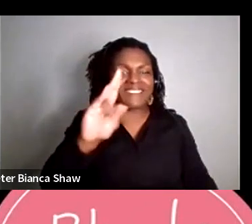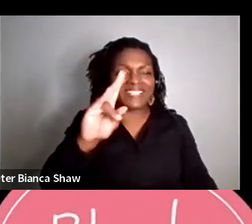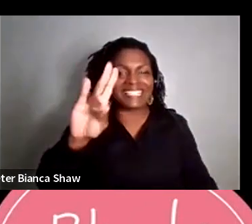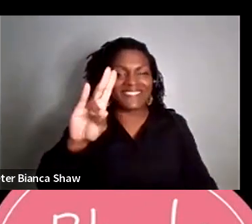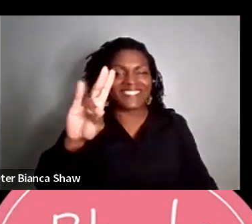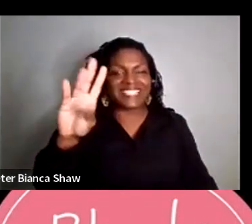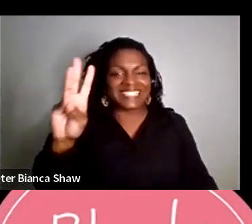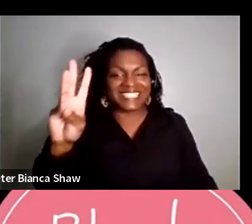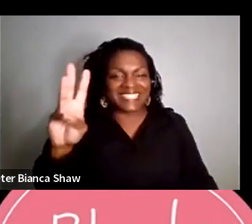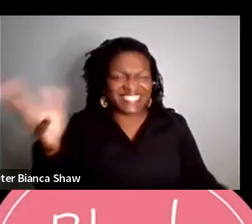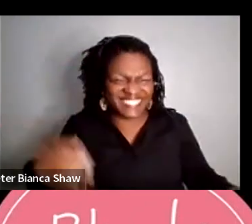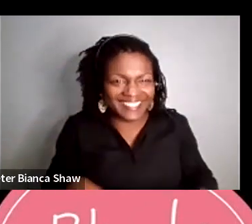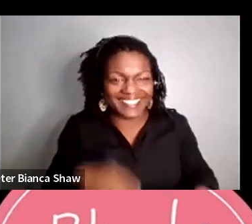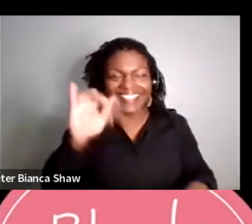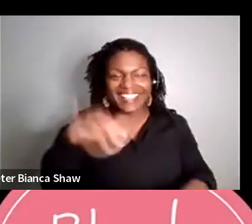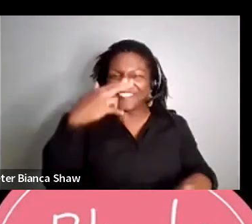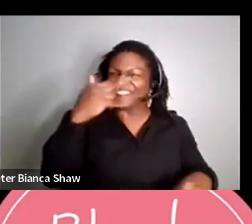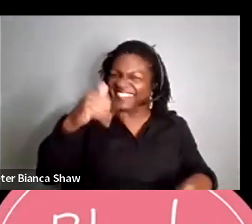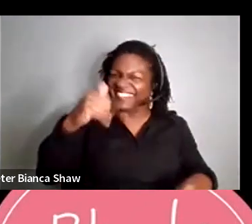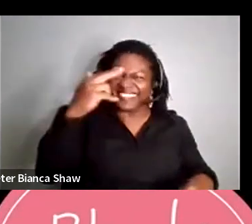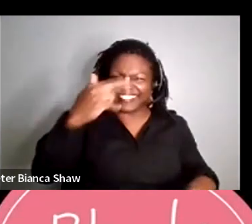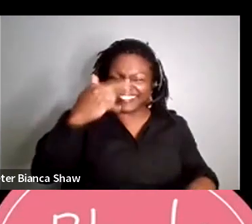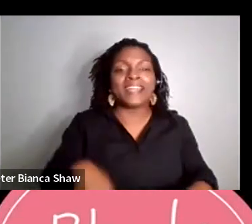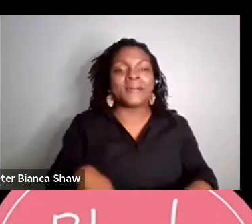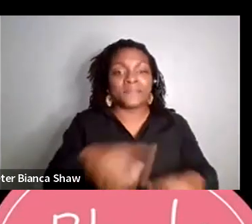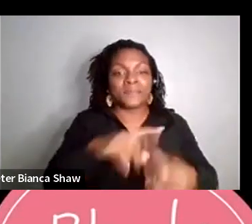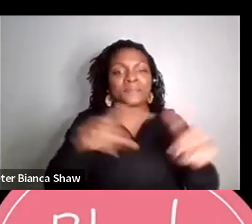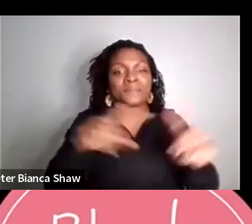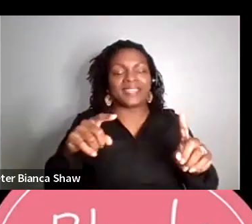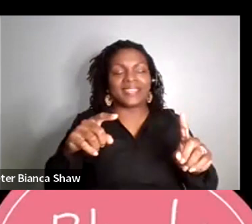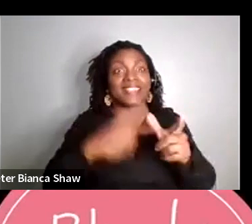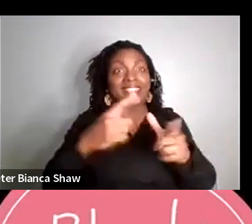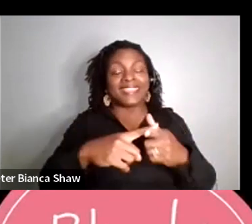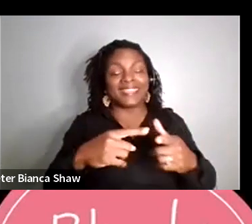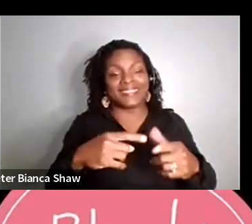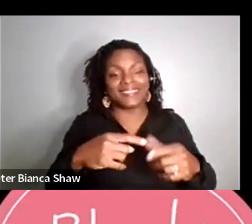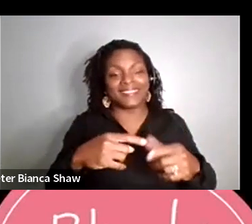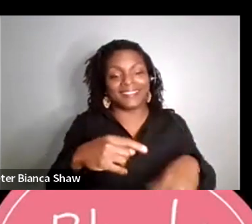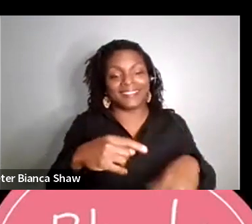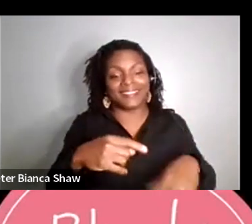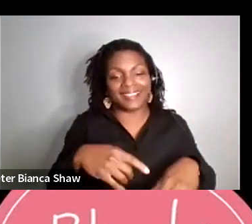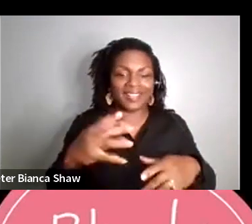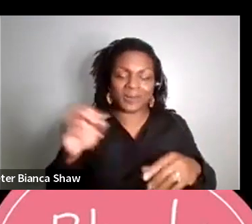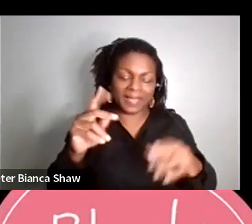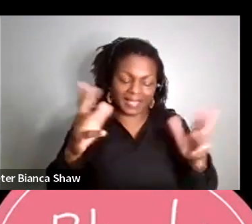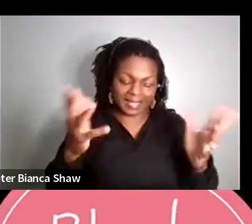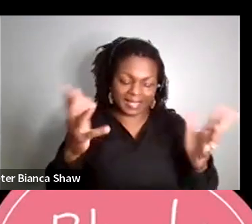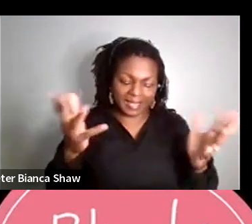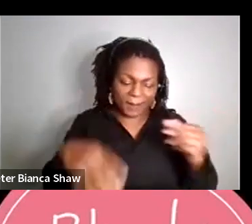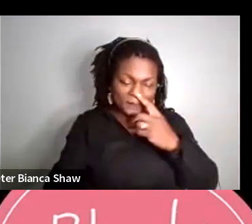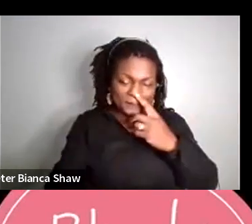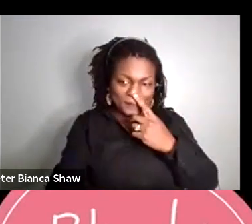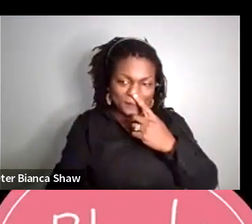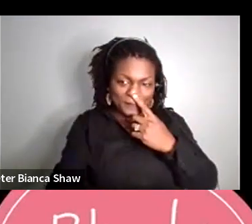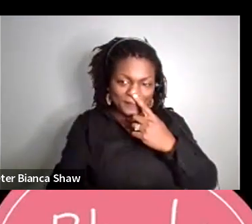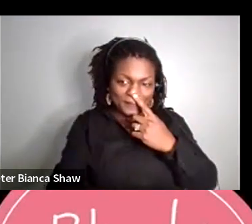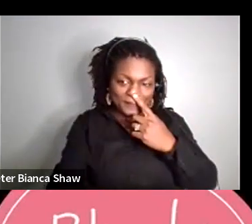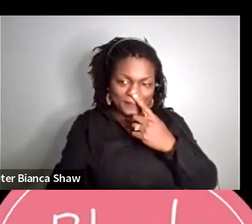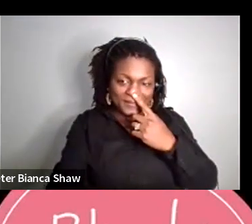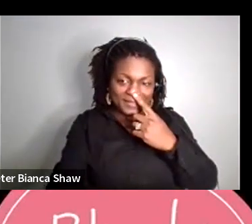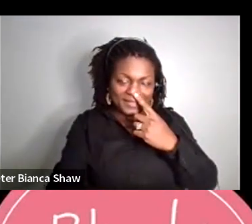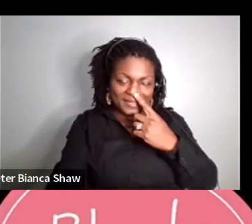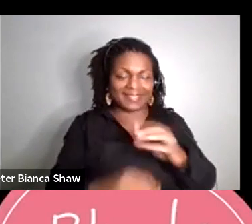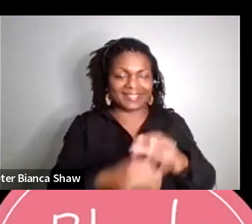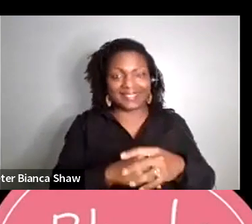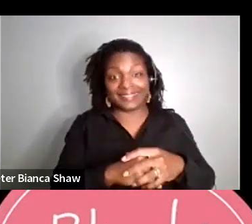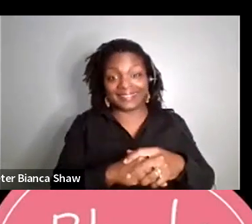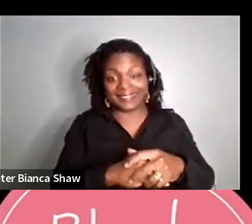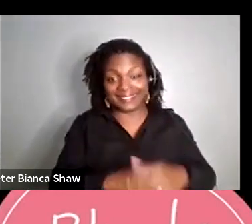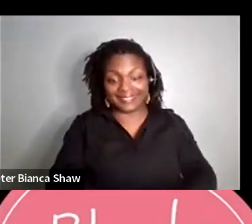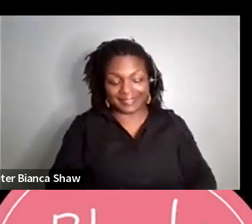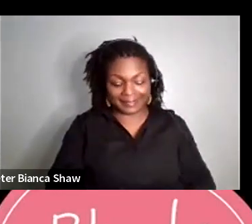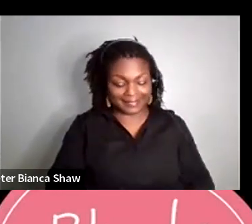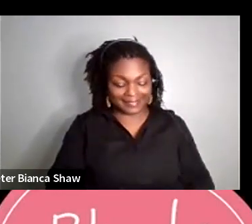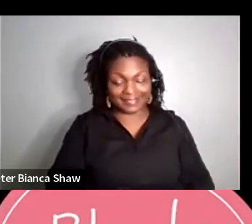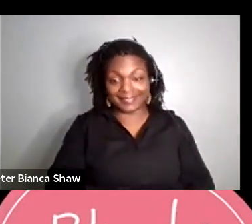It was really funny, hey? And then I was a but okay, so oh, I So I was able to.